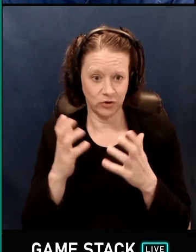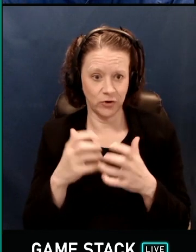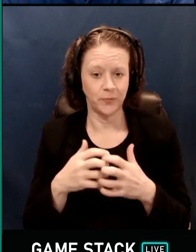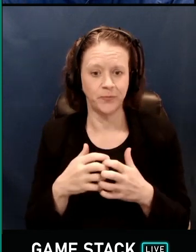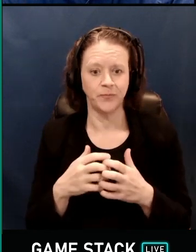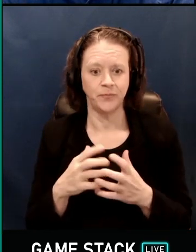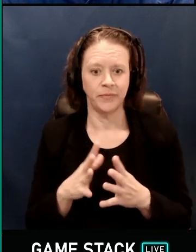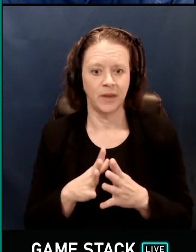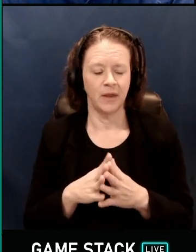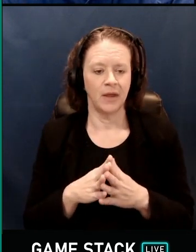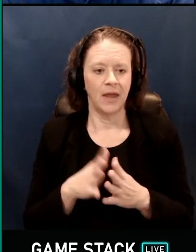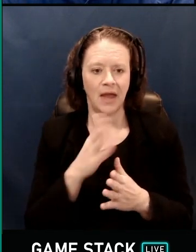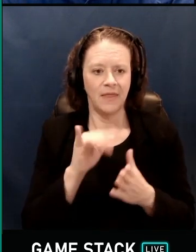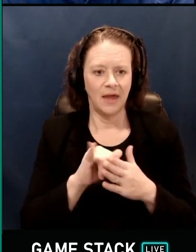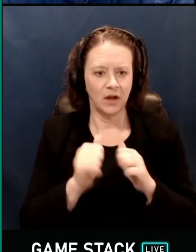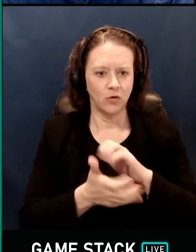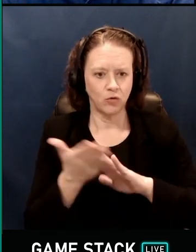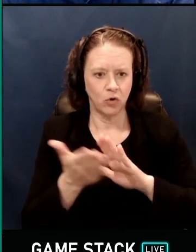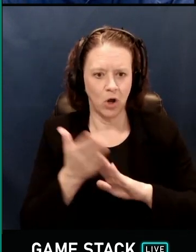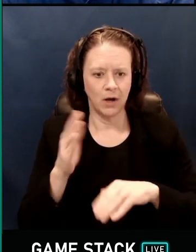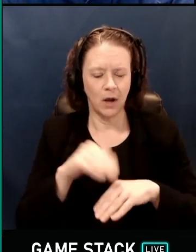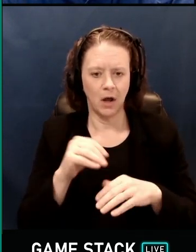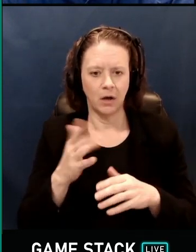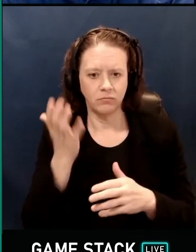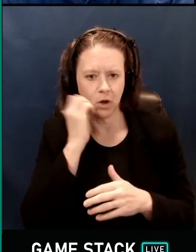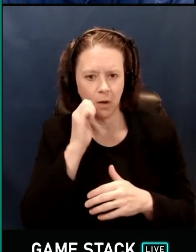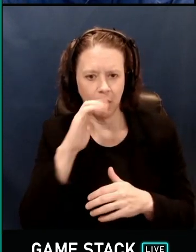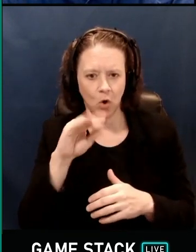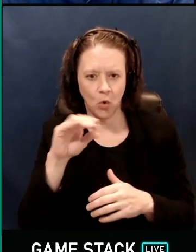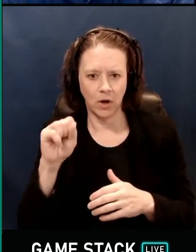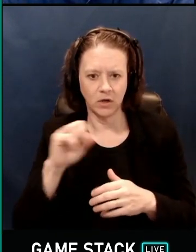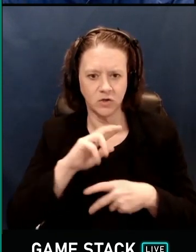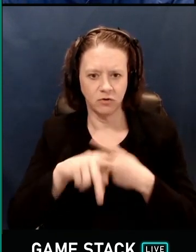on common OS versions, and trivial hardware specs.